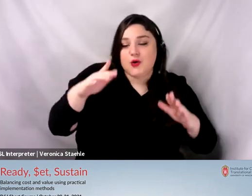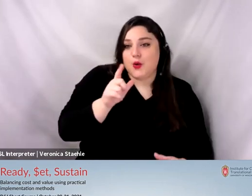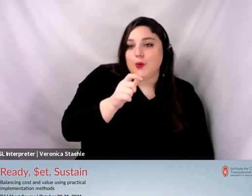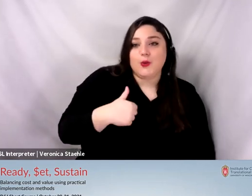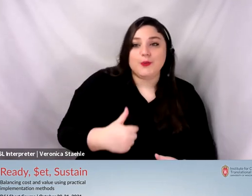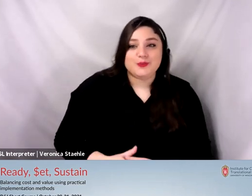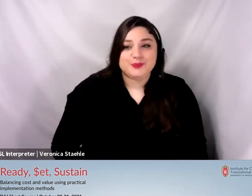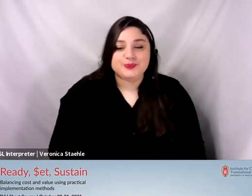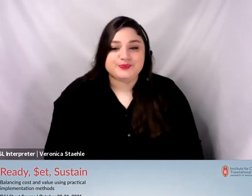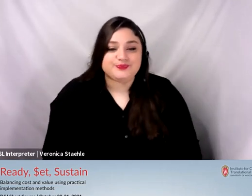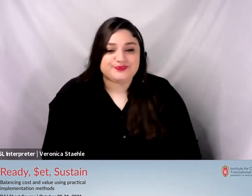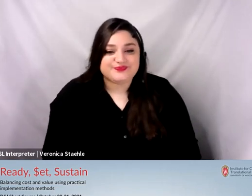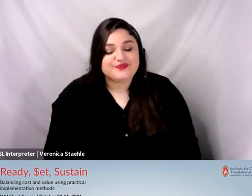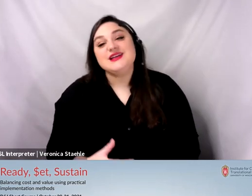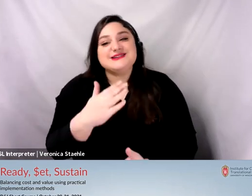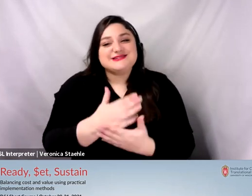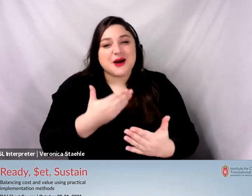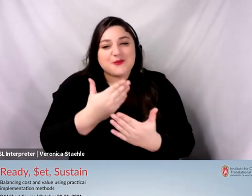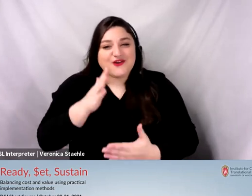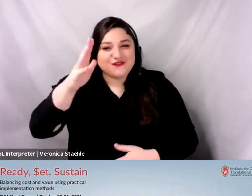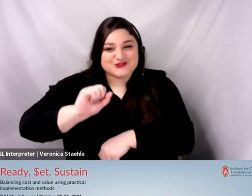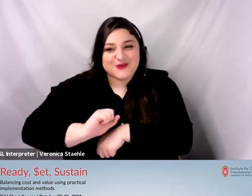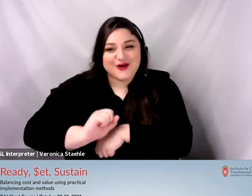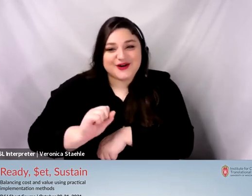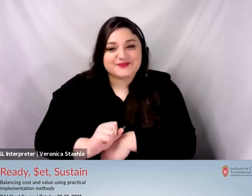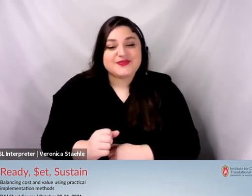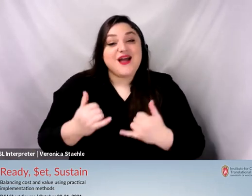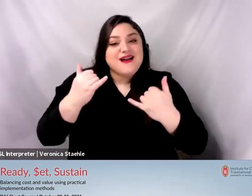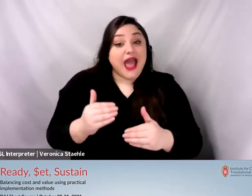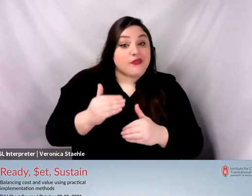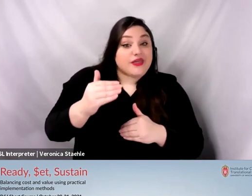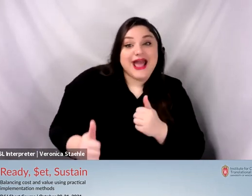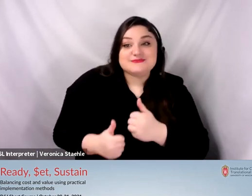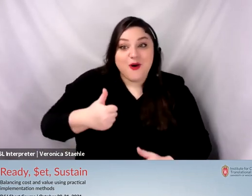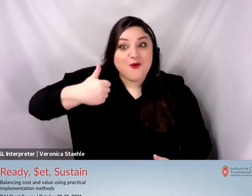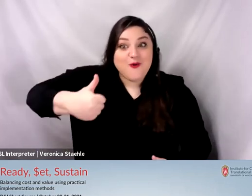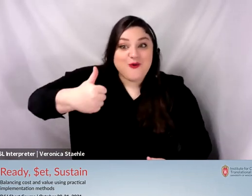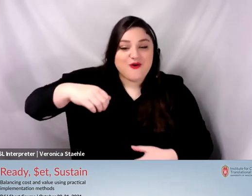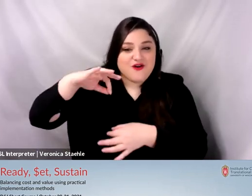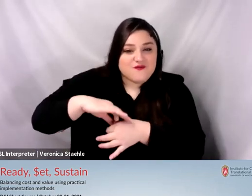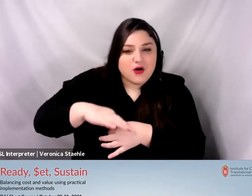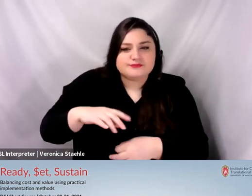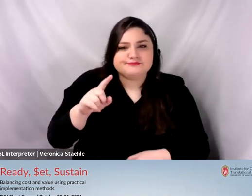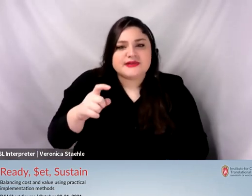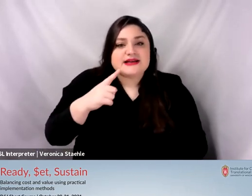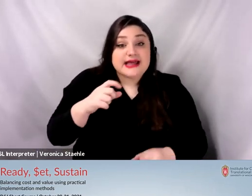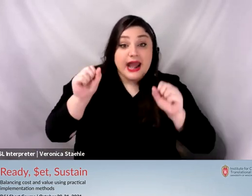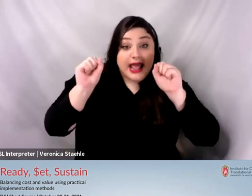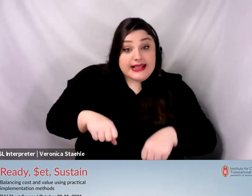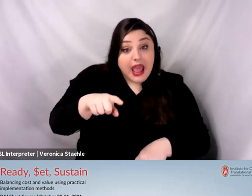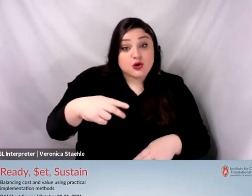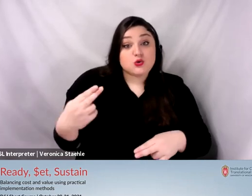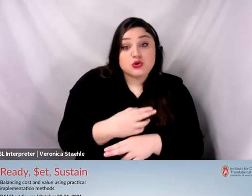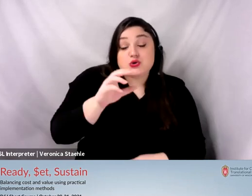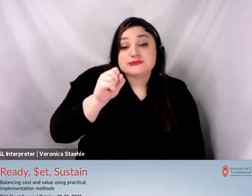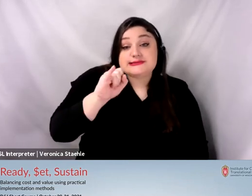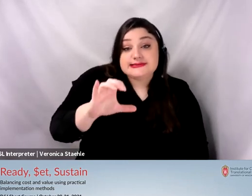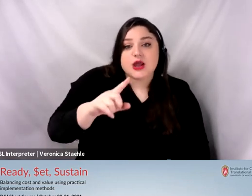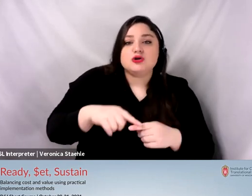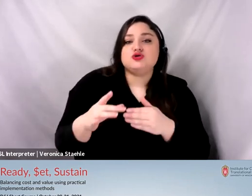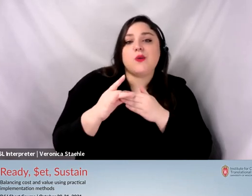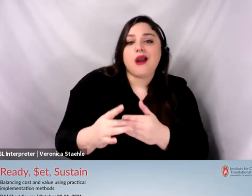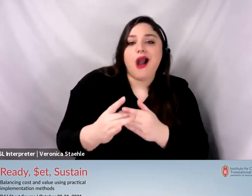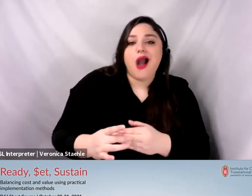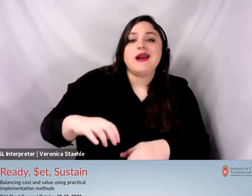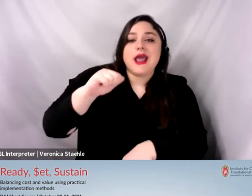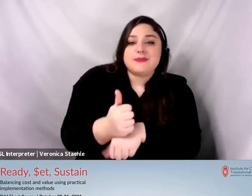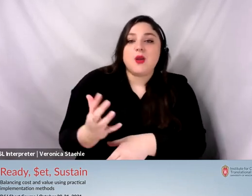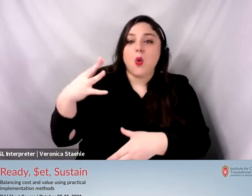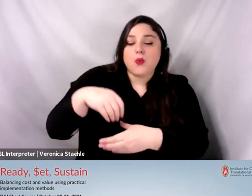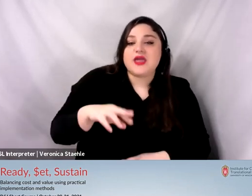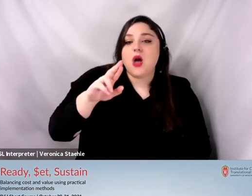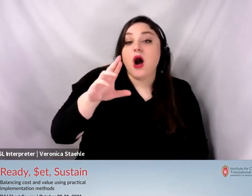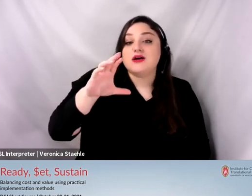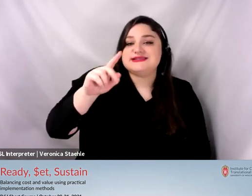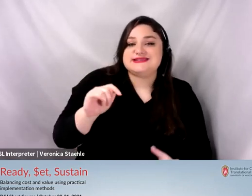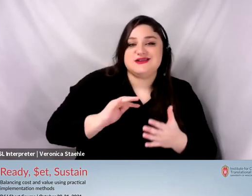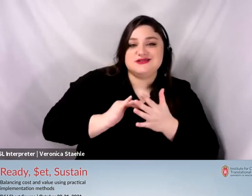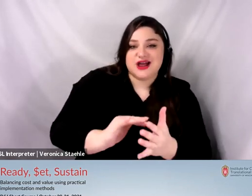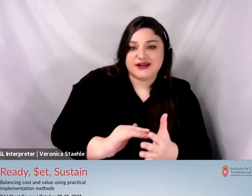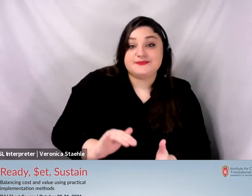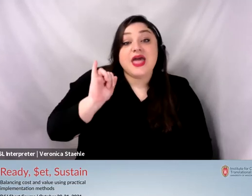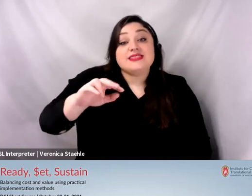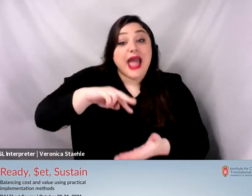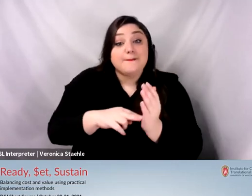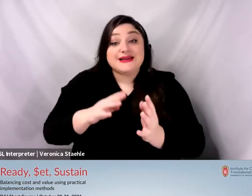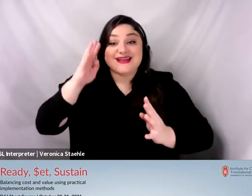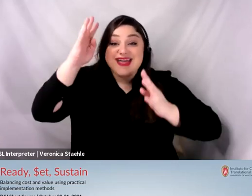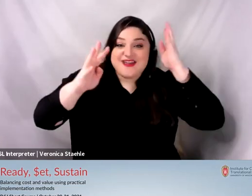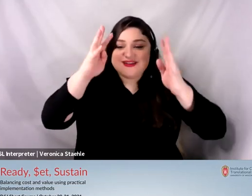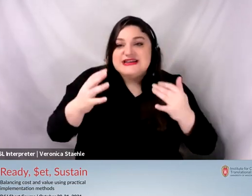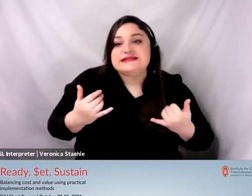Felice Resnik: Good future work Okay, so the next most voted that's gotten a lot of traction the last minute is, can you use the cic to guide implementation within an rct study, this means that the innovation is still at the level of promising practice.